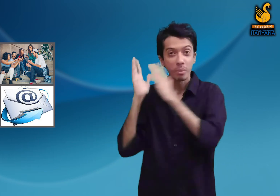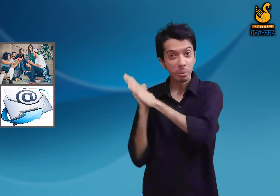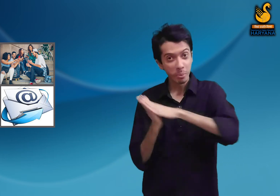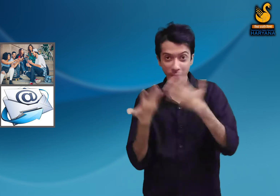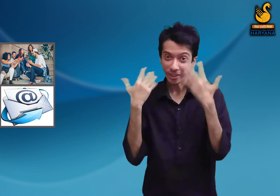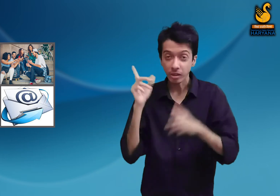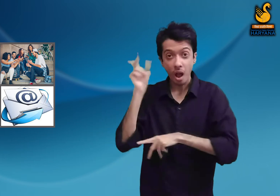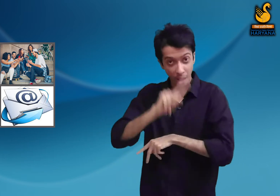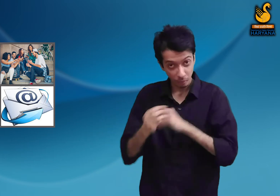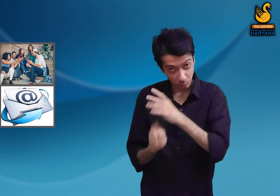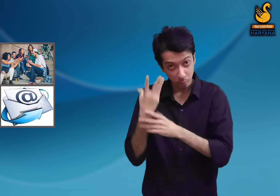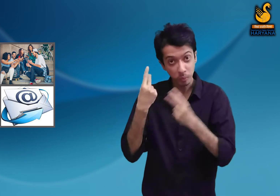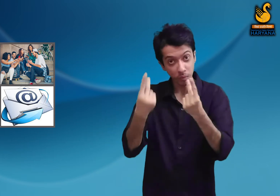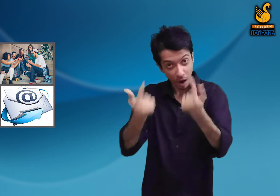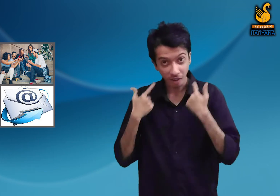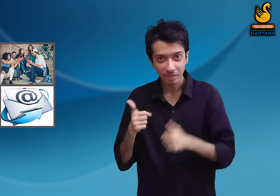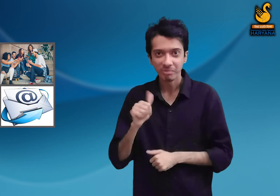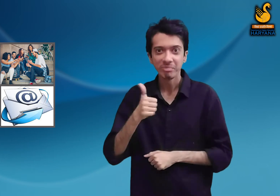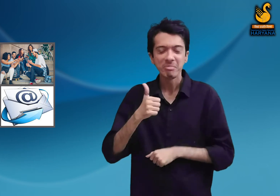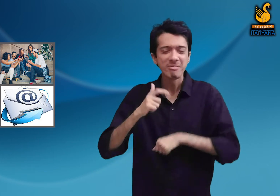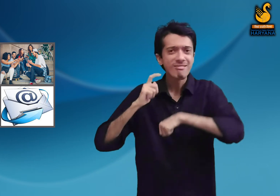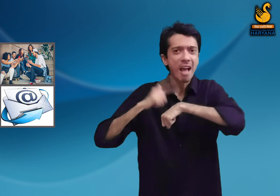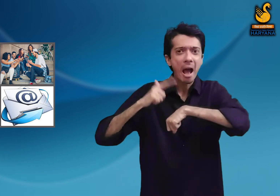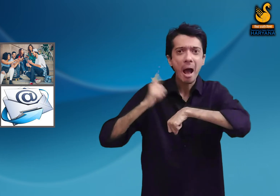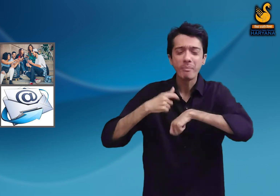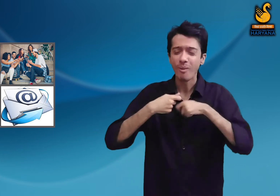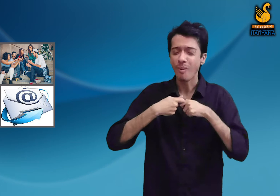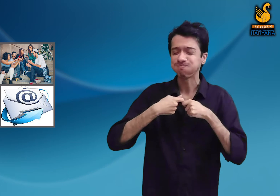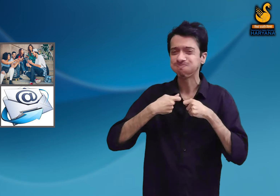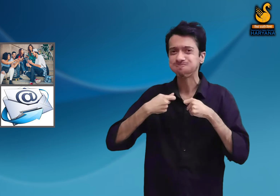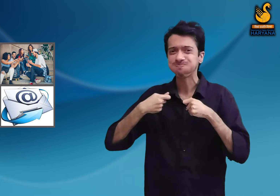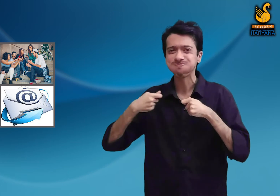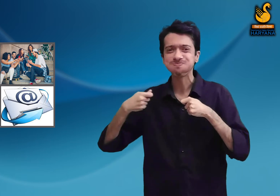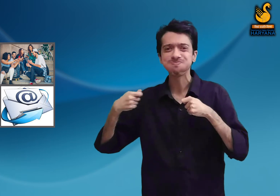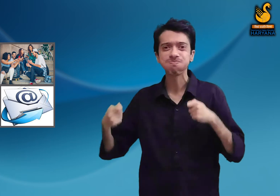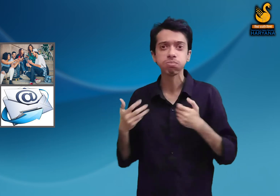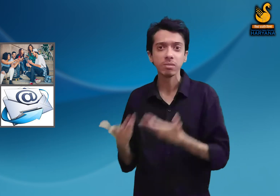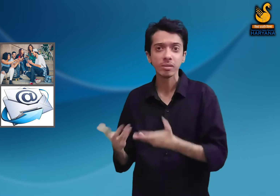When the trees are cut down, they cannot grow faster. It takes lots of time to grow.